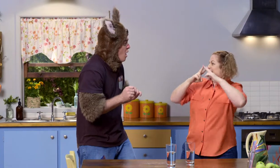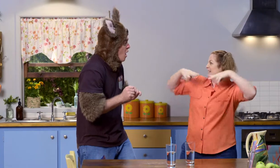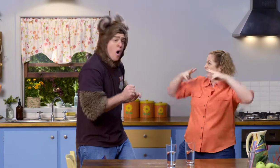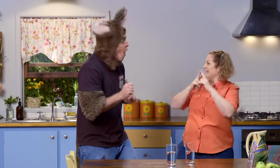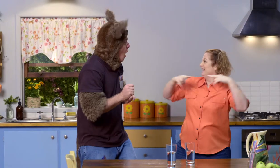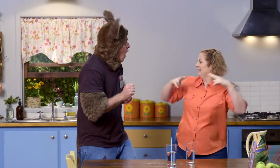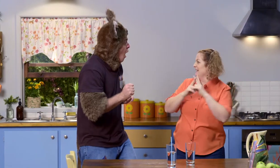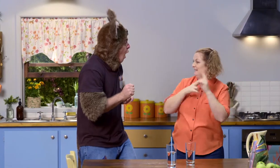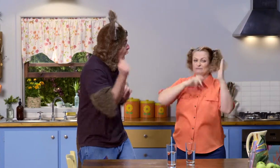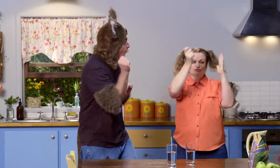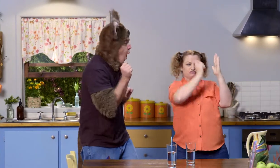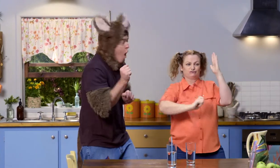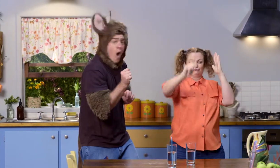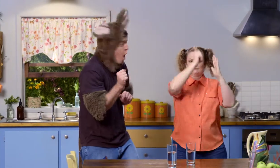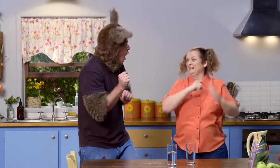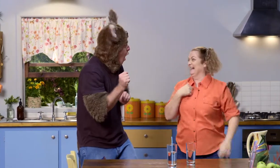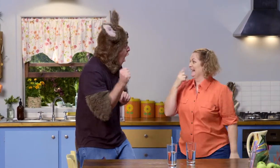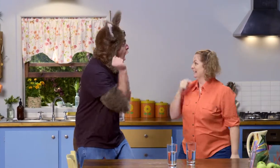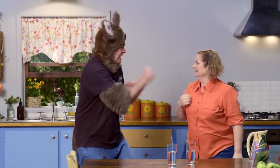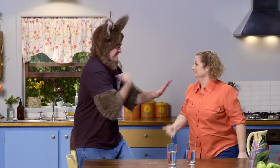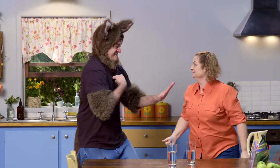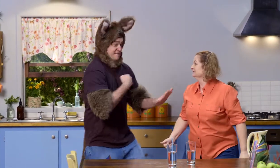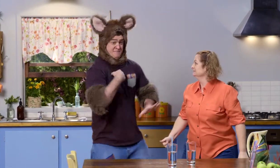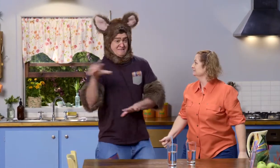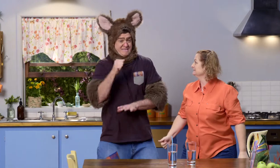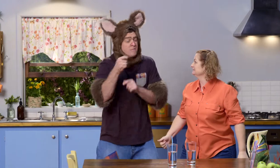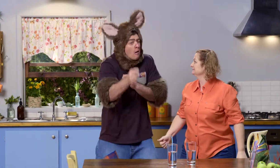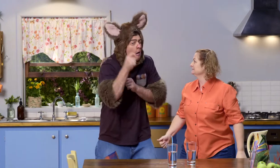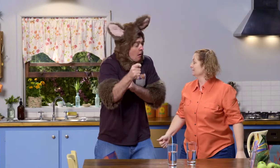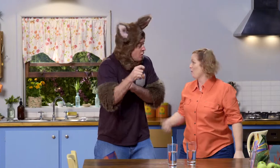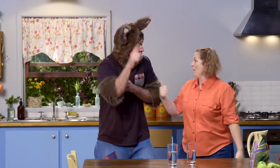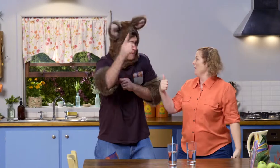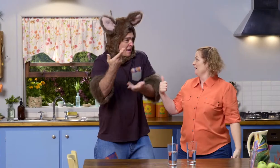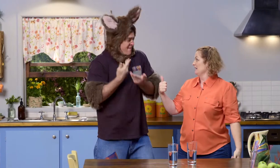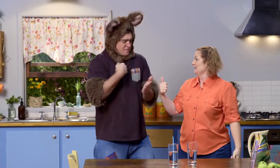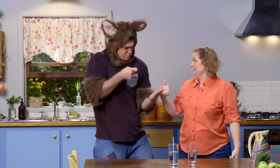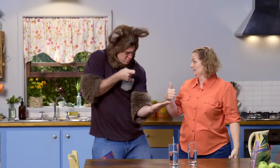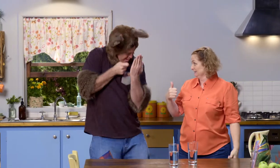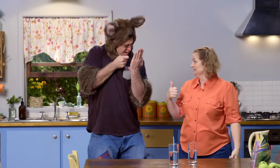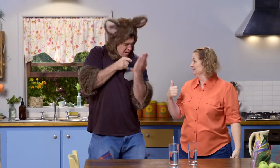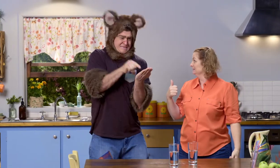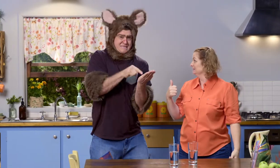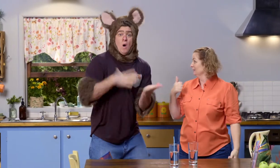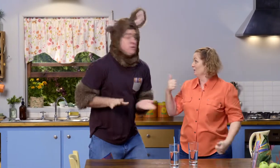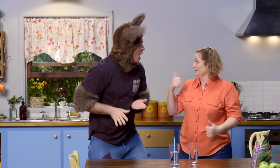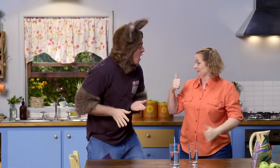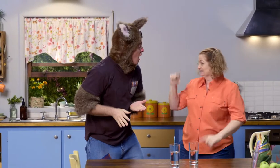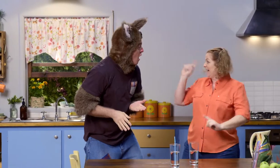I'm going to go and get the easel and we can draw the life cycle. OK. And I'll go get my magnifying glass so I can have a look at them nice and close.